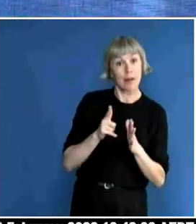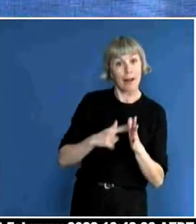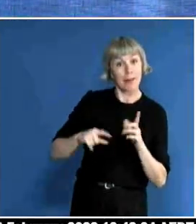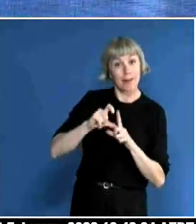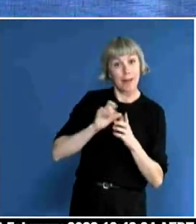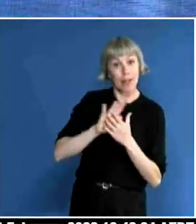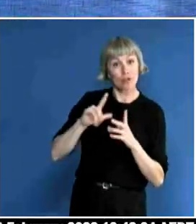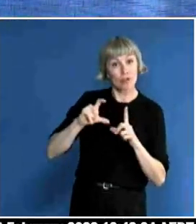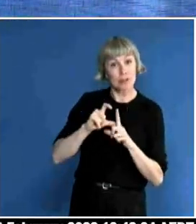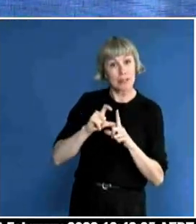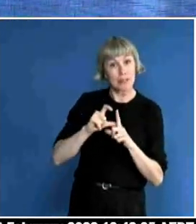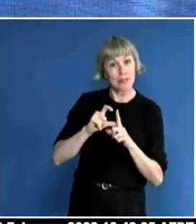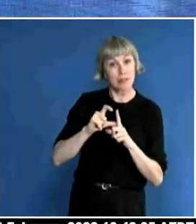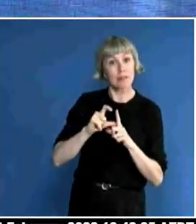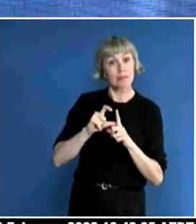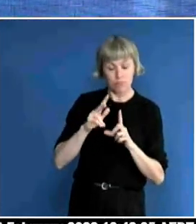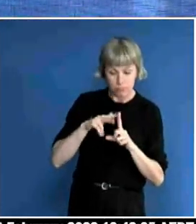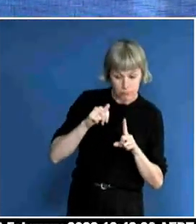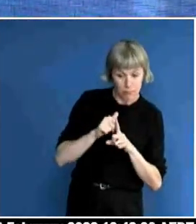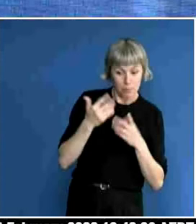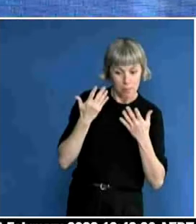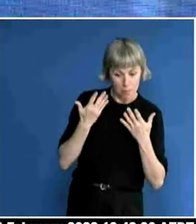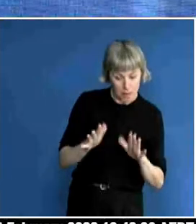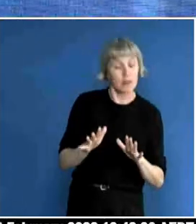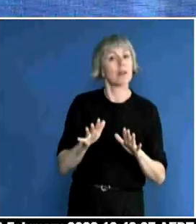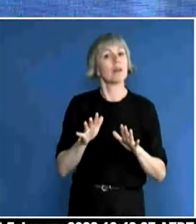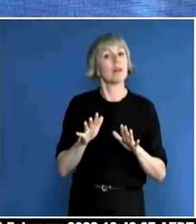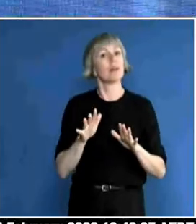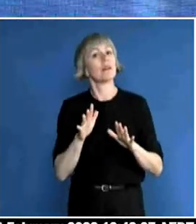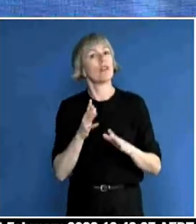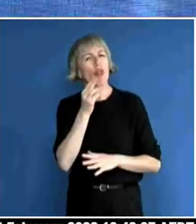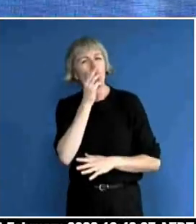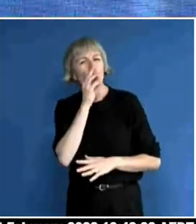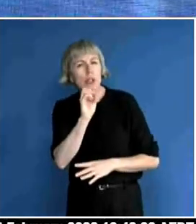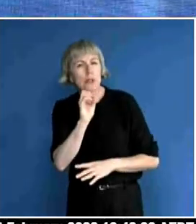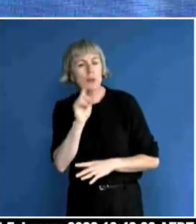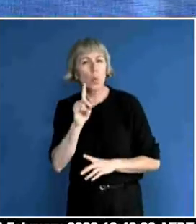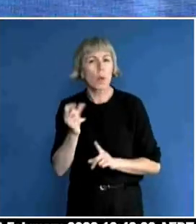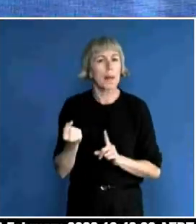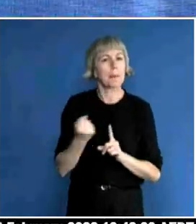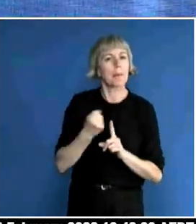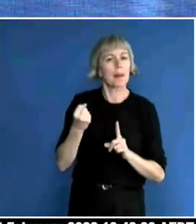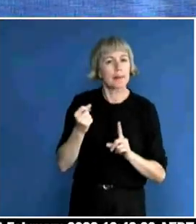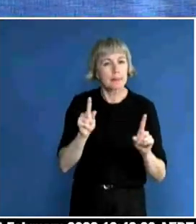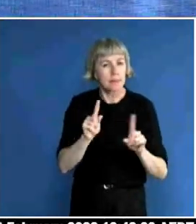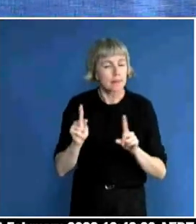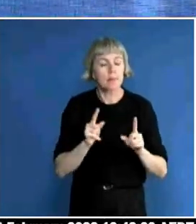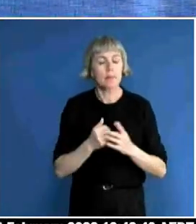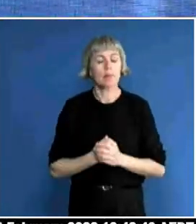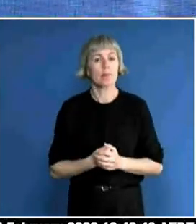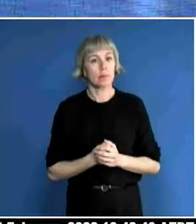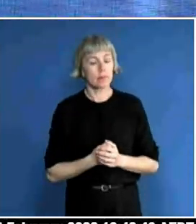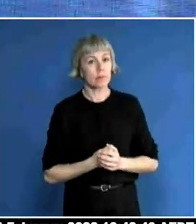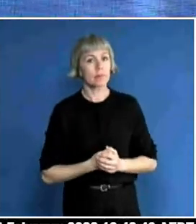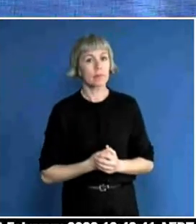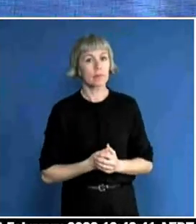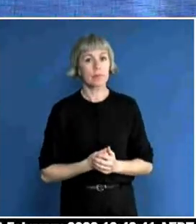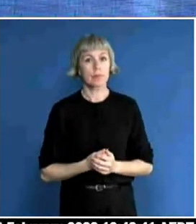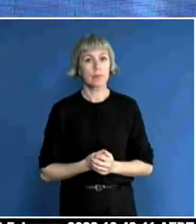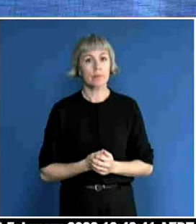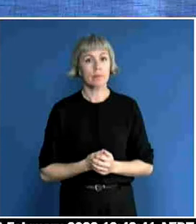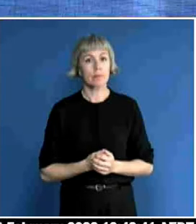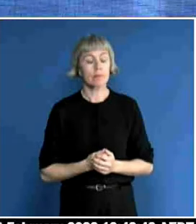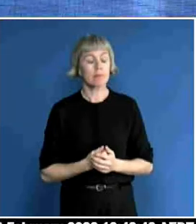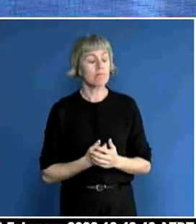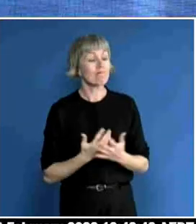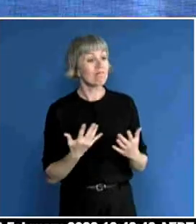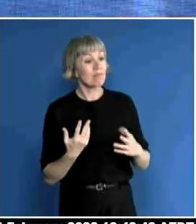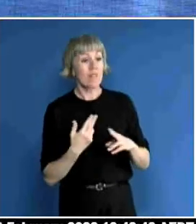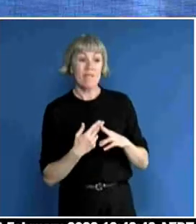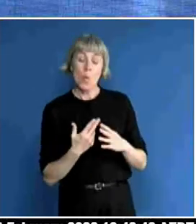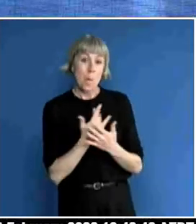on you? MZIA: Being misdiagnosed for many years, like, for 25 years ago, for a variety